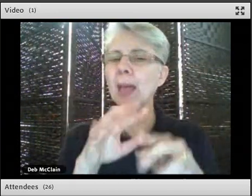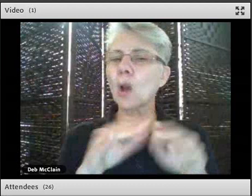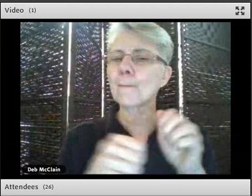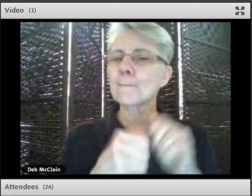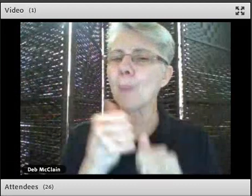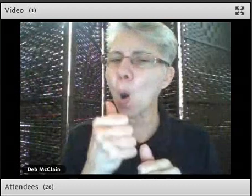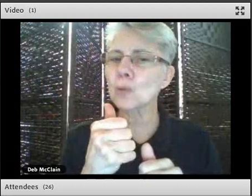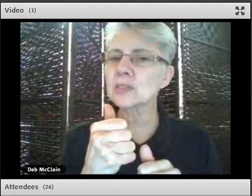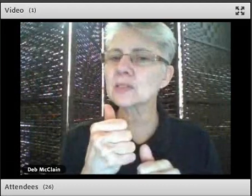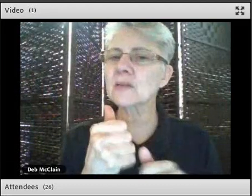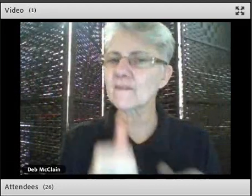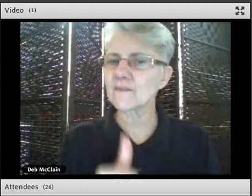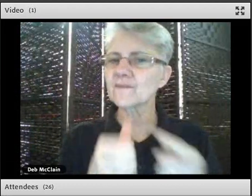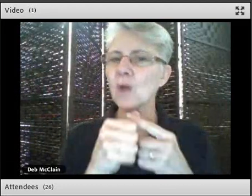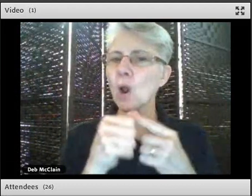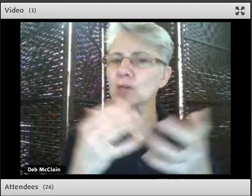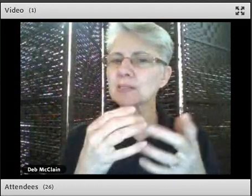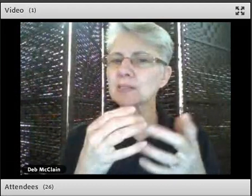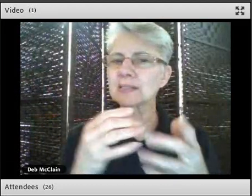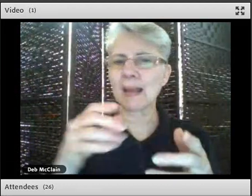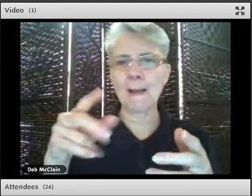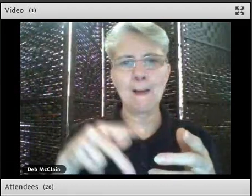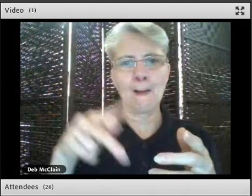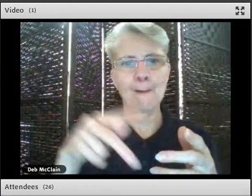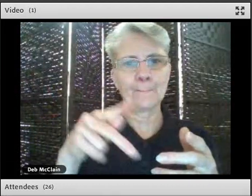You will find this with older materials,